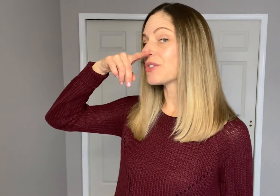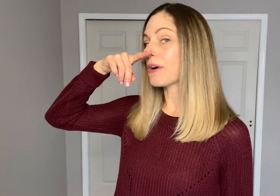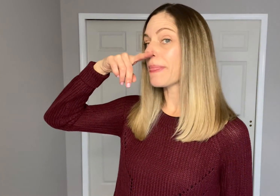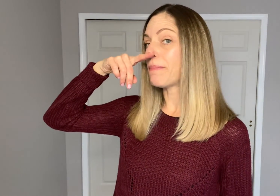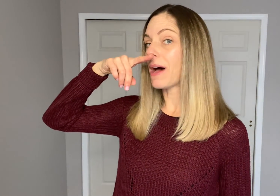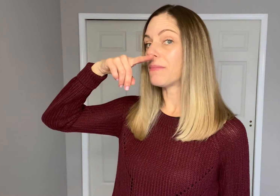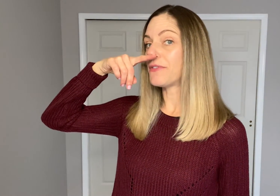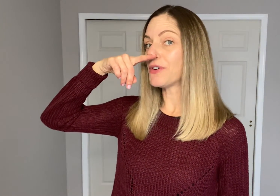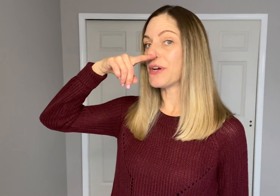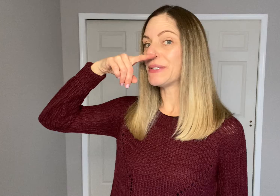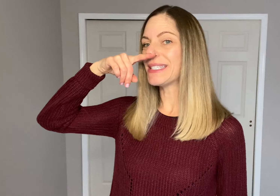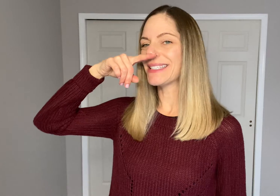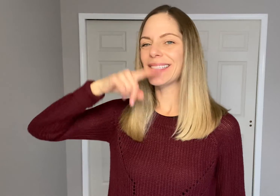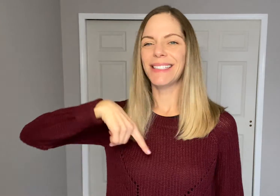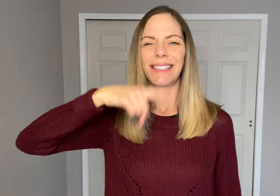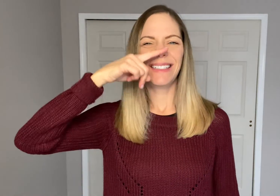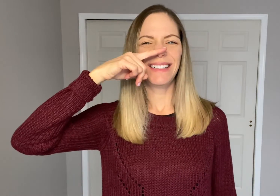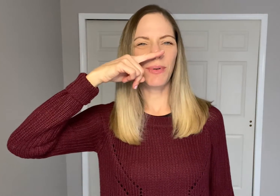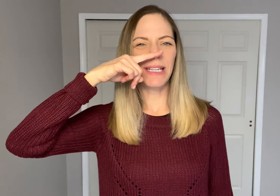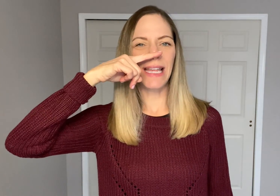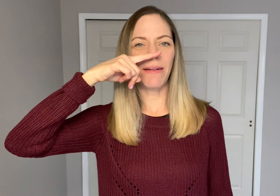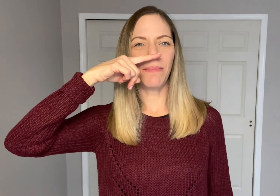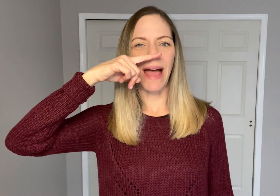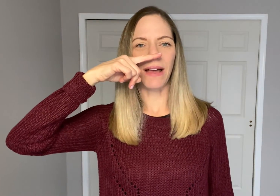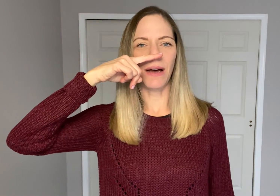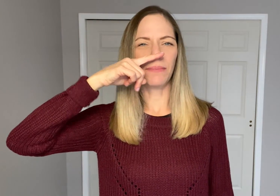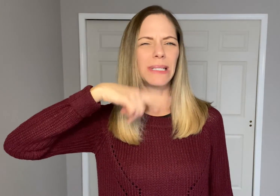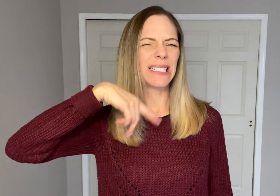start at the bottom of your nose, bring it down and back up.